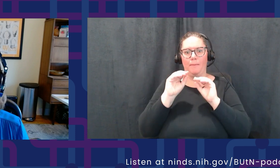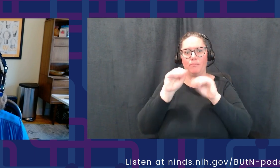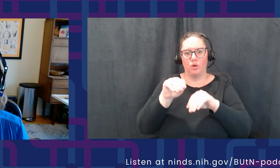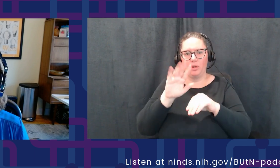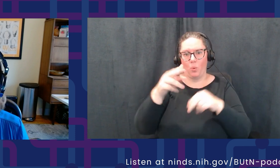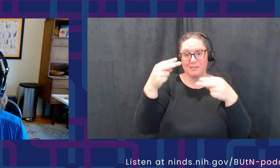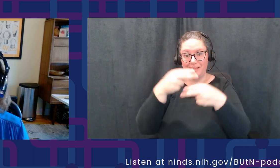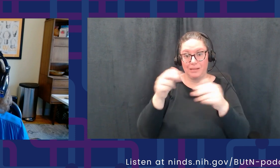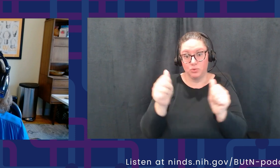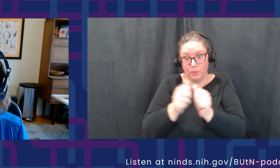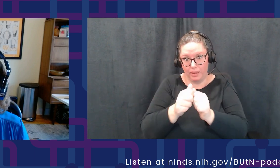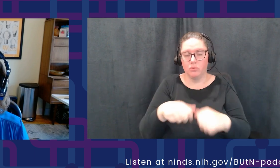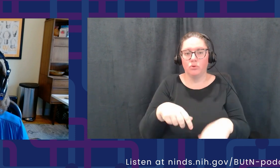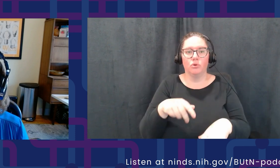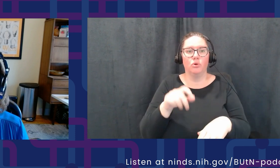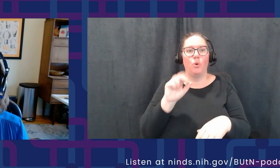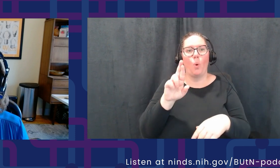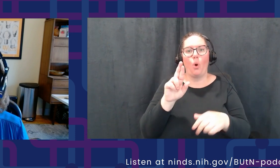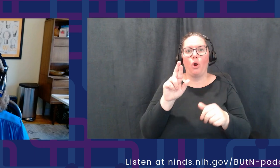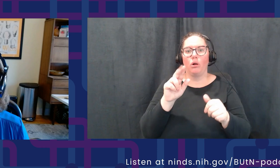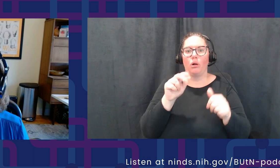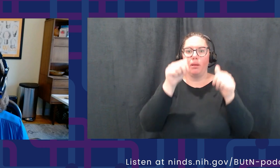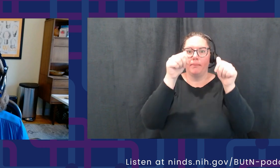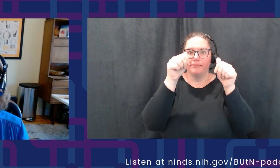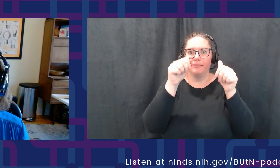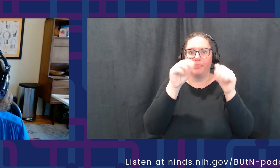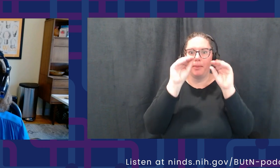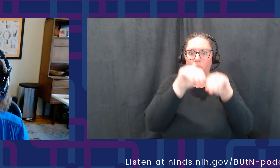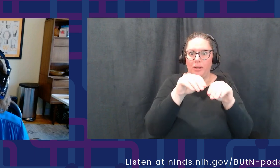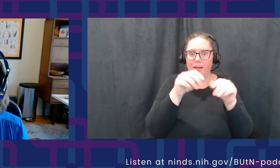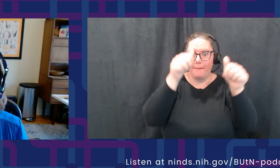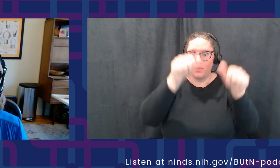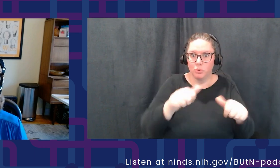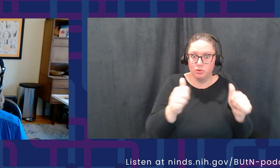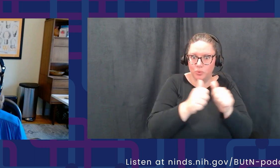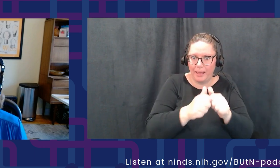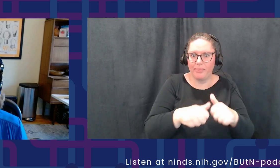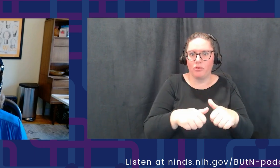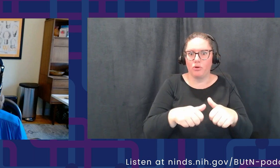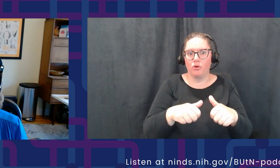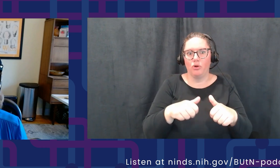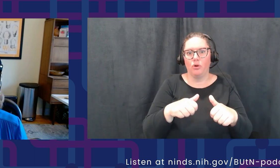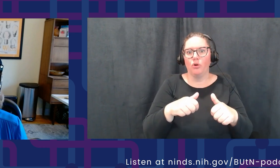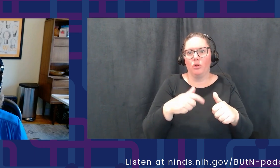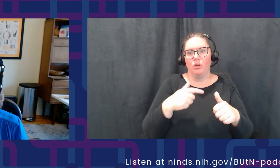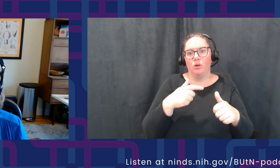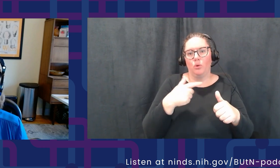or putting a poster together? We talked a little bit about the take home piece, but are there other considerations?